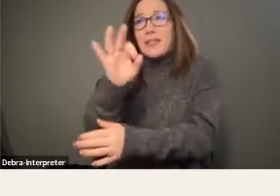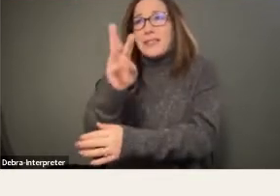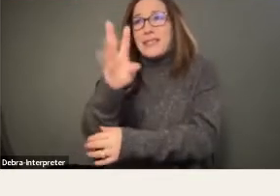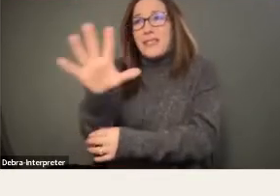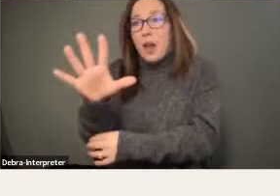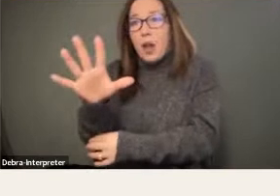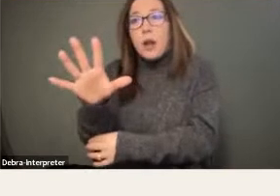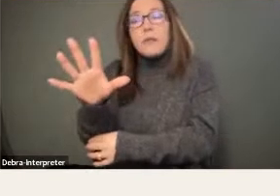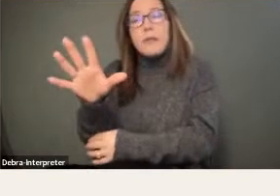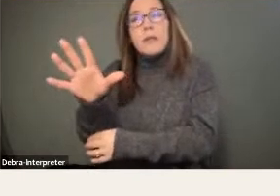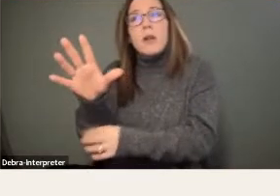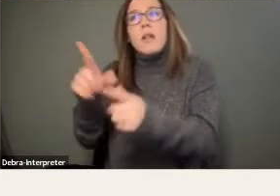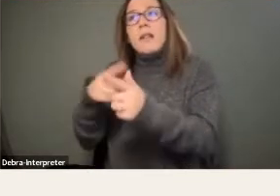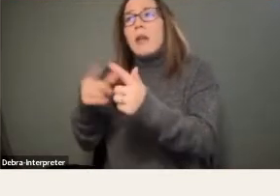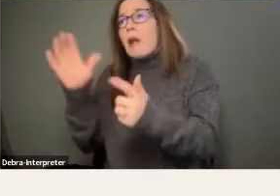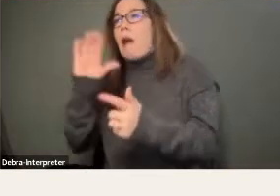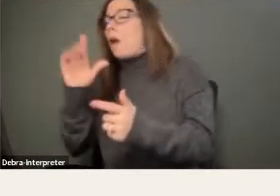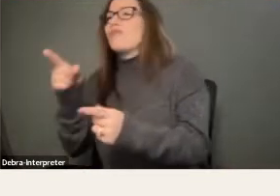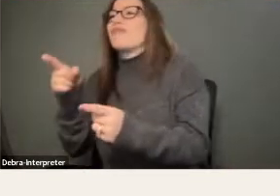documents, especially those published before 1965,